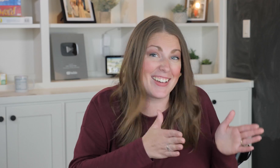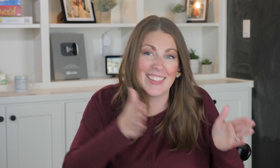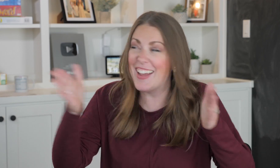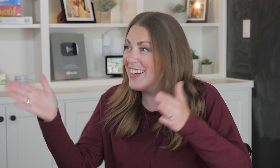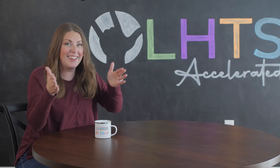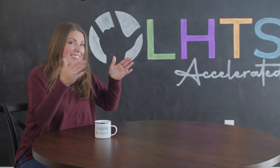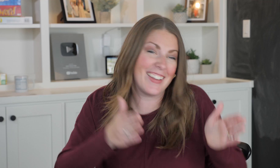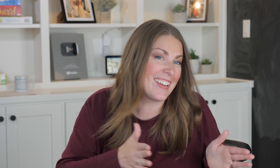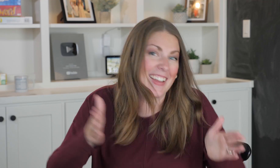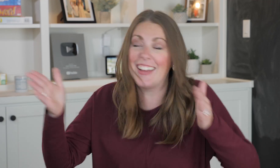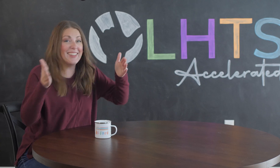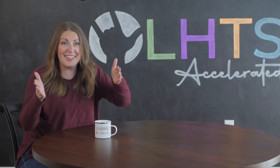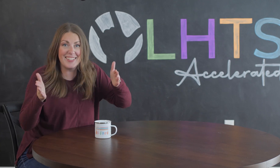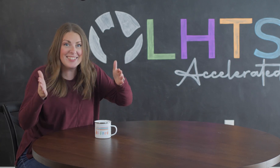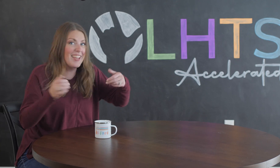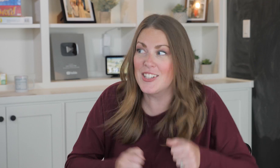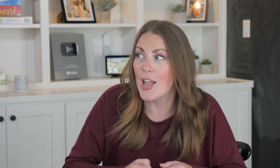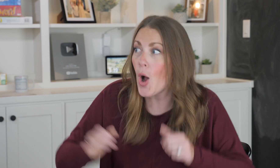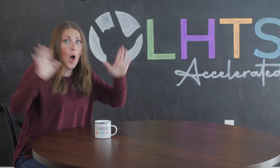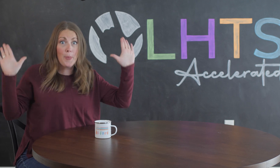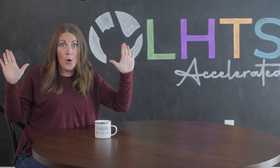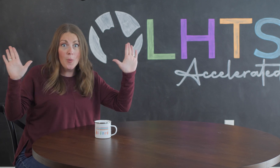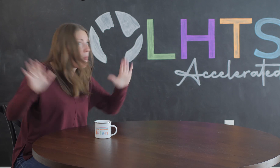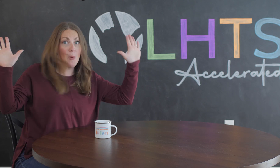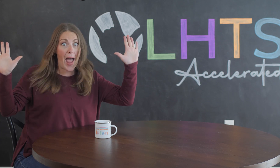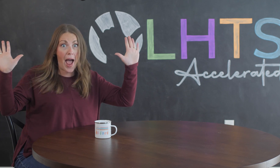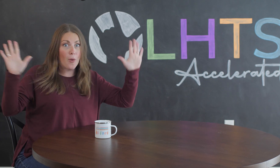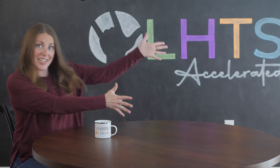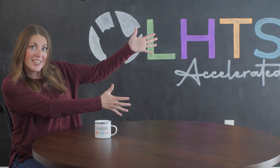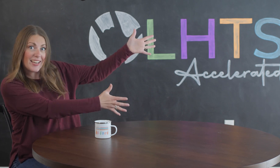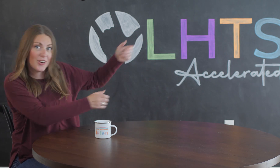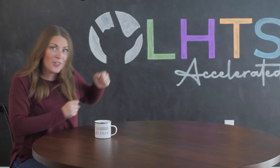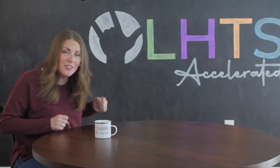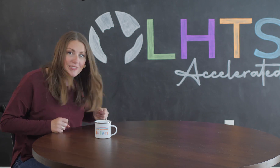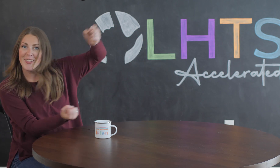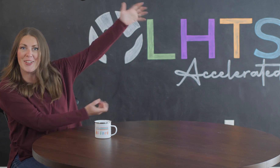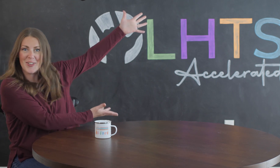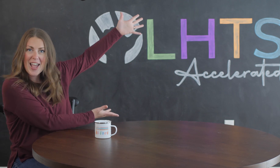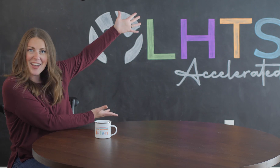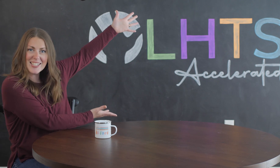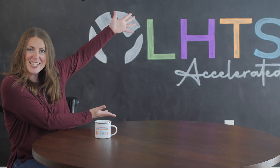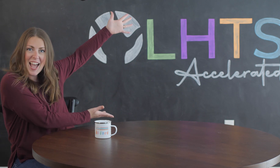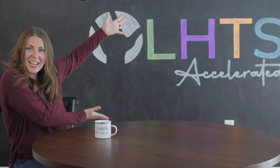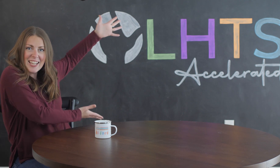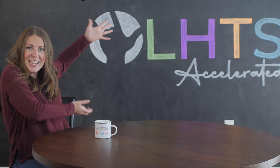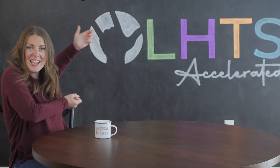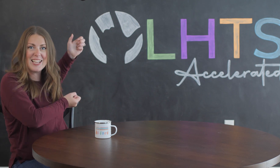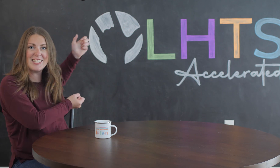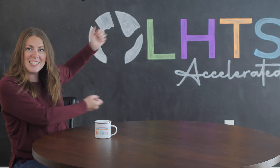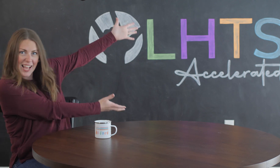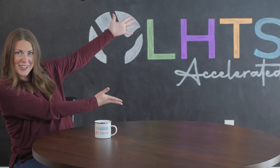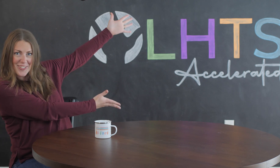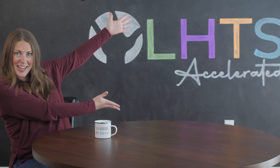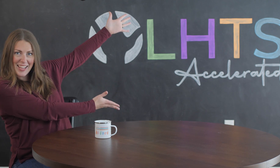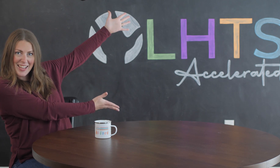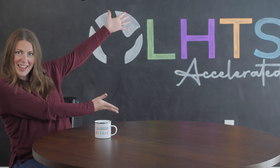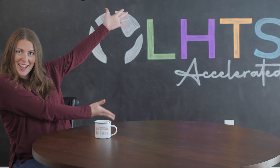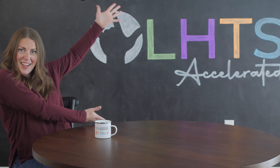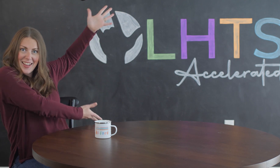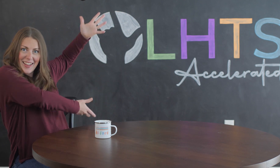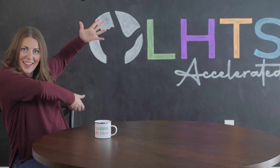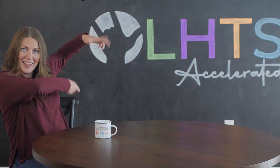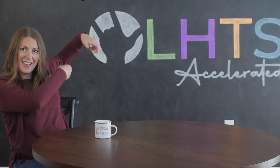get that like I did this and it's like abOOm, k-pOw, yAy, Learn How to Sign Accelerated!!